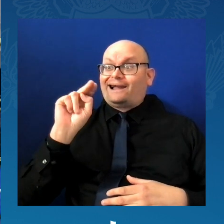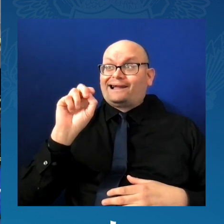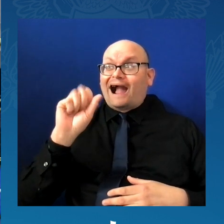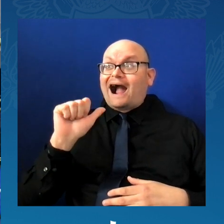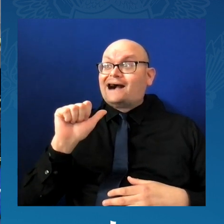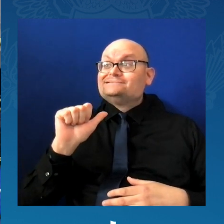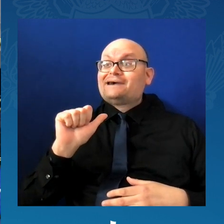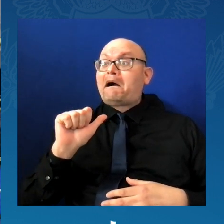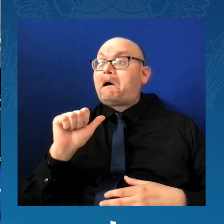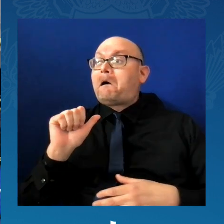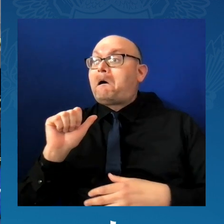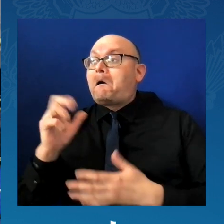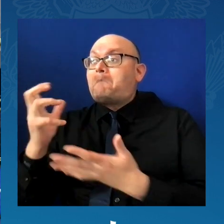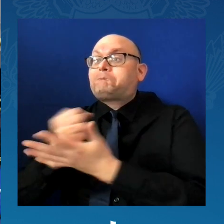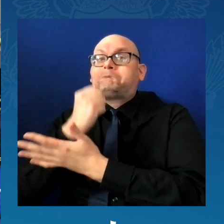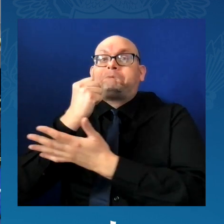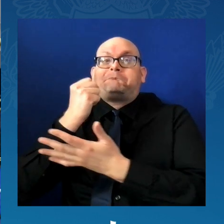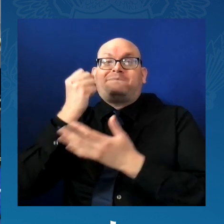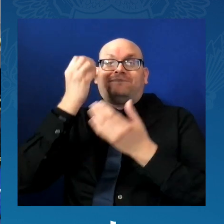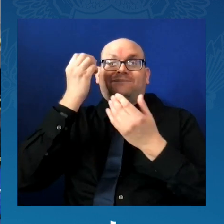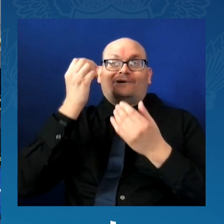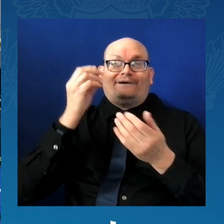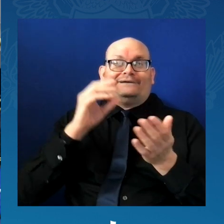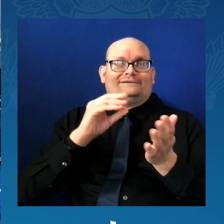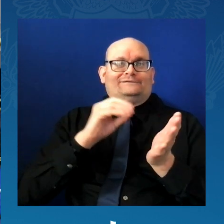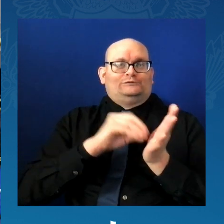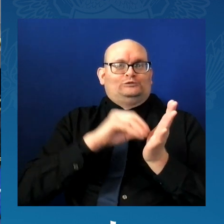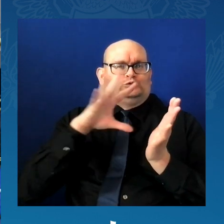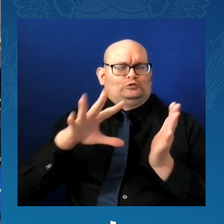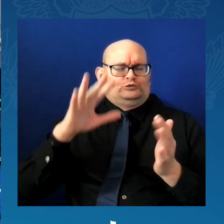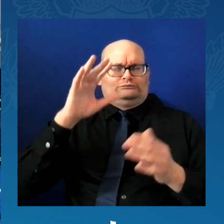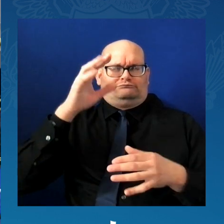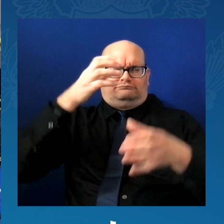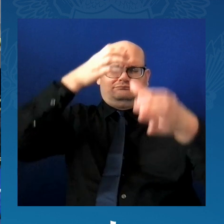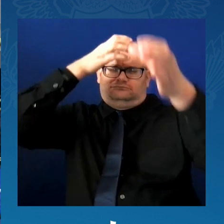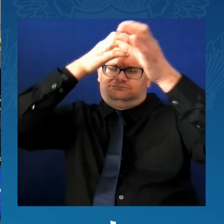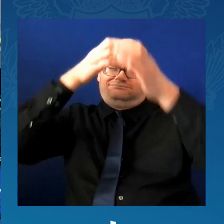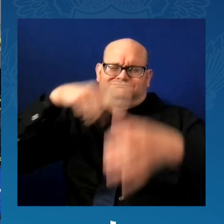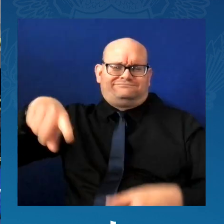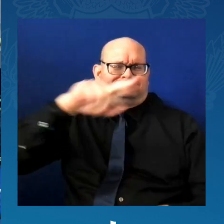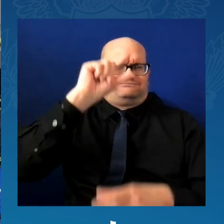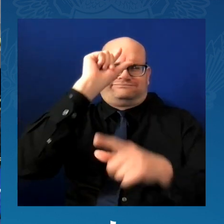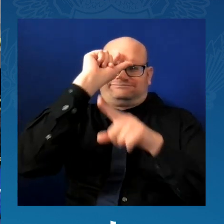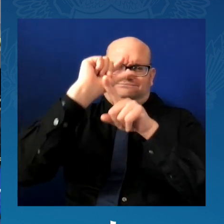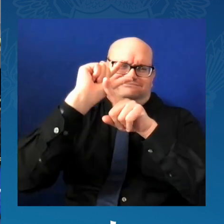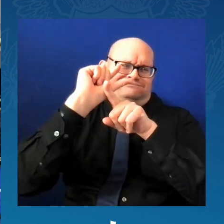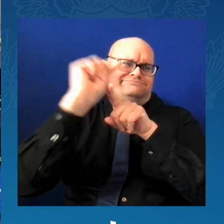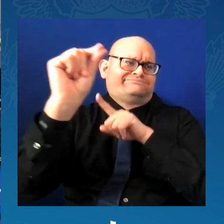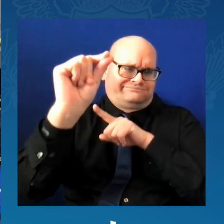probably some of some of the brightest kids that I've ever met after doing this course work ended up changing their intended majors,